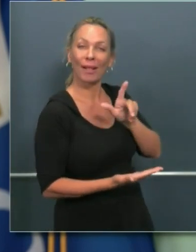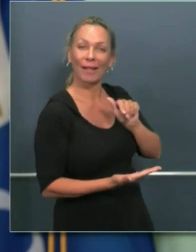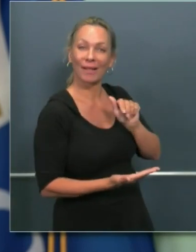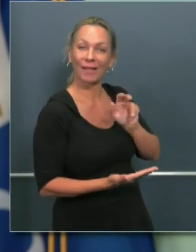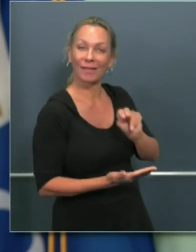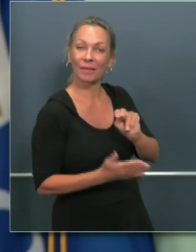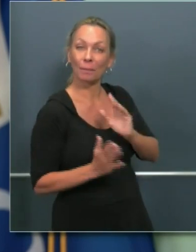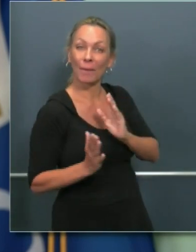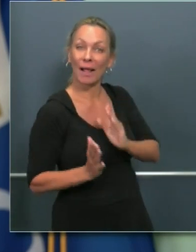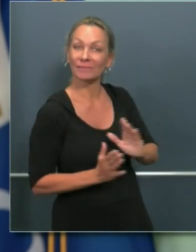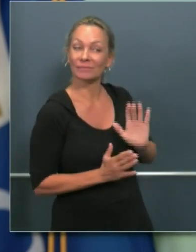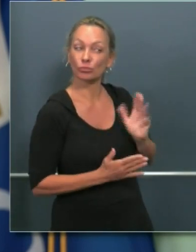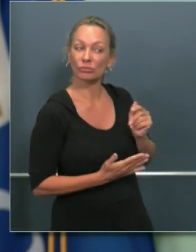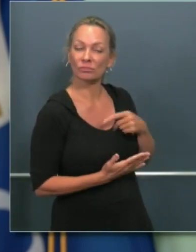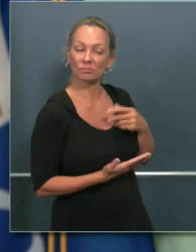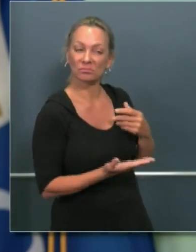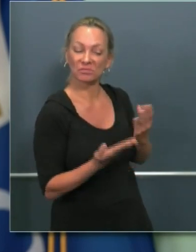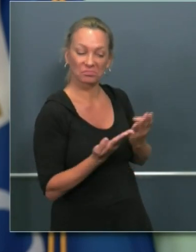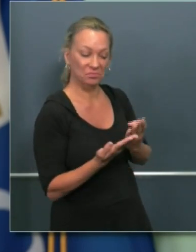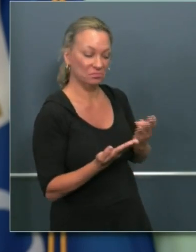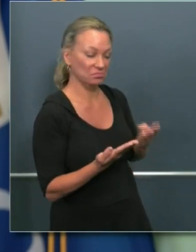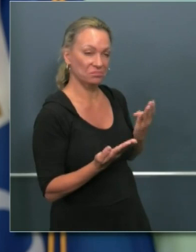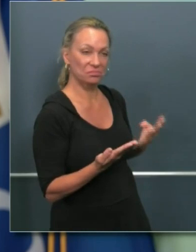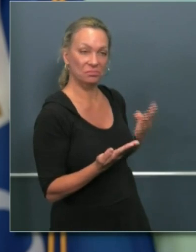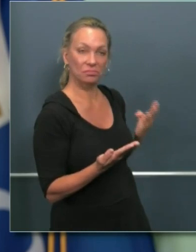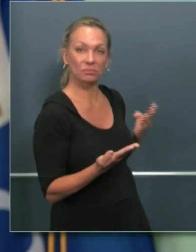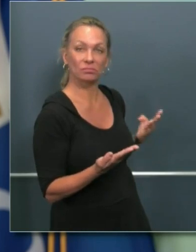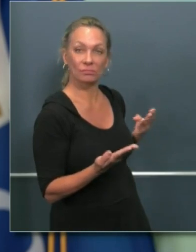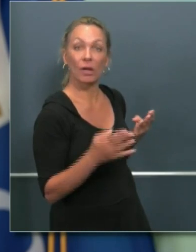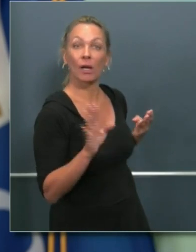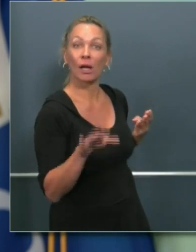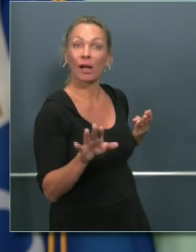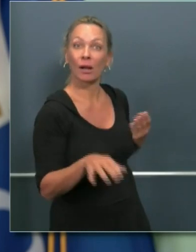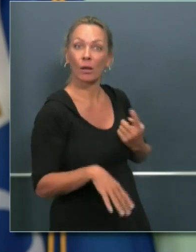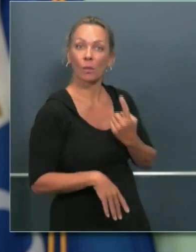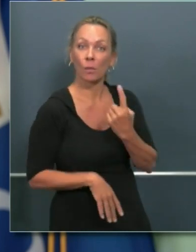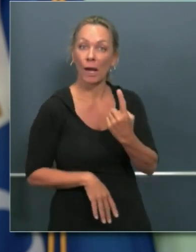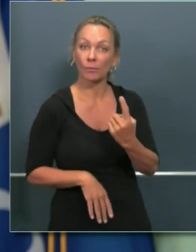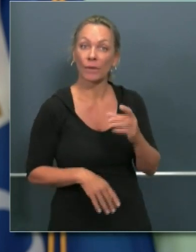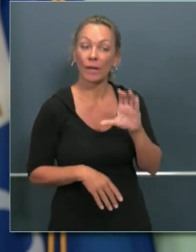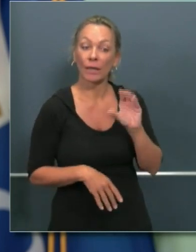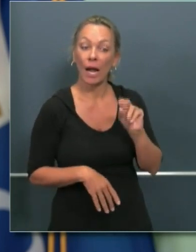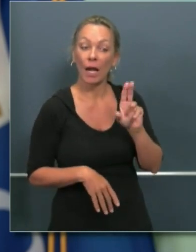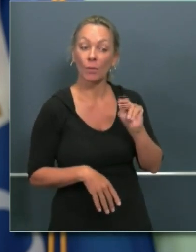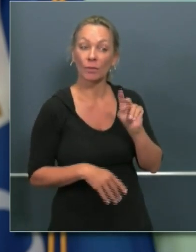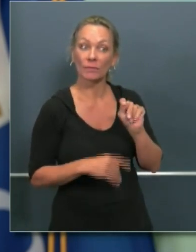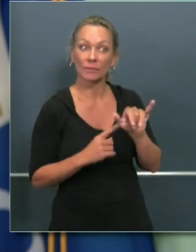STATION. WE HIGHLIGHTED ONE COUNTY. WAS INTERESTED IN MOVING FORWARD THE AT A